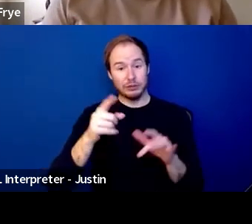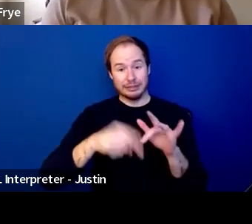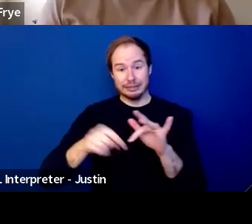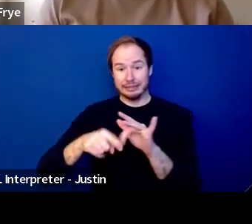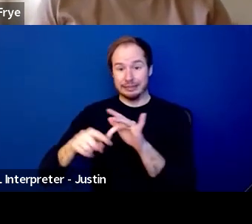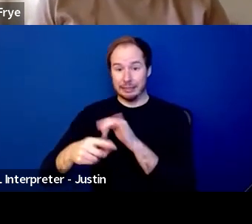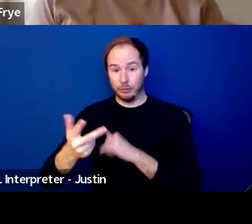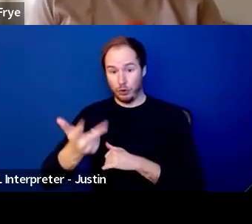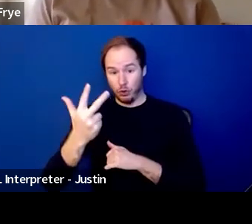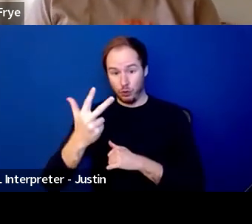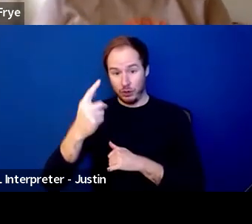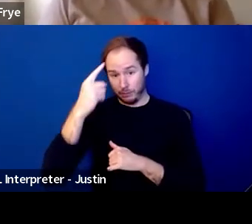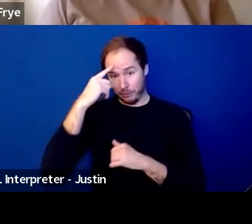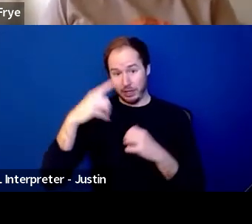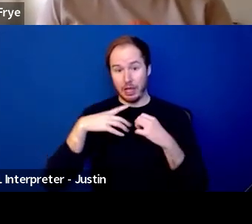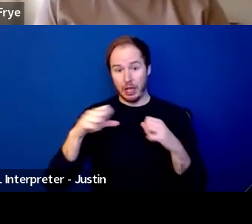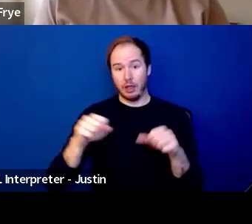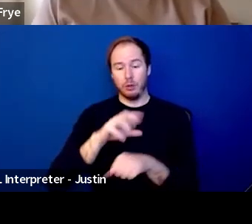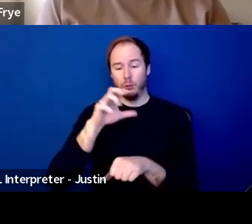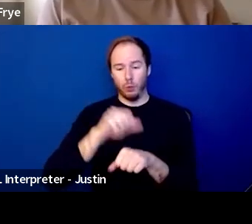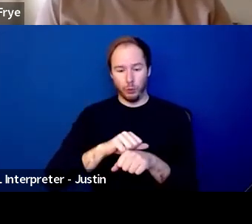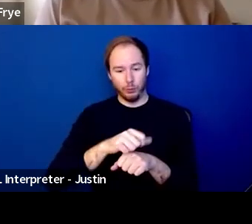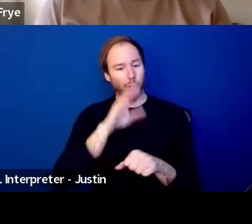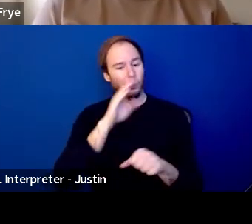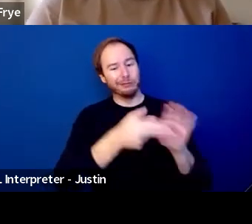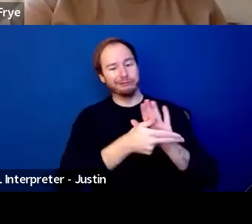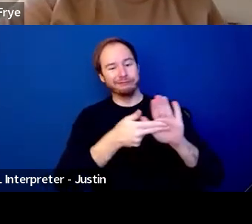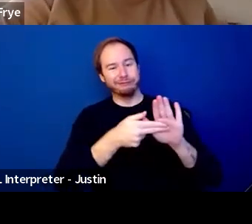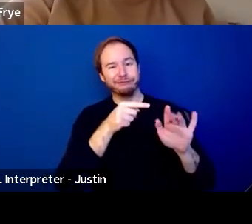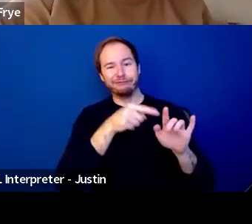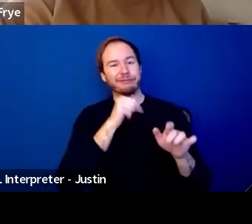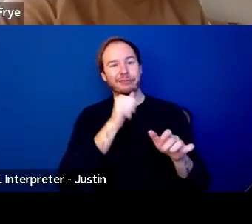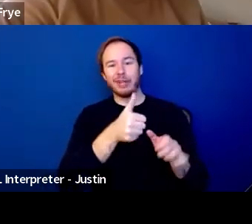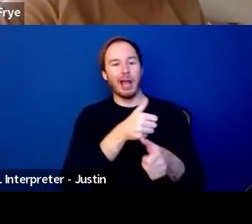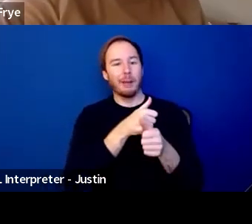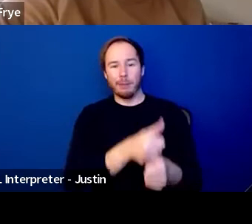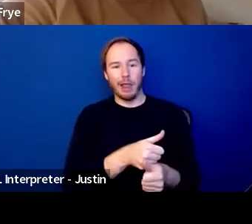you're tagged as non-compliant and the blame is put on you.